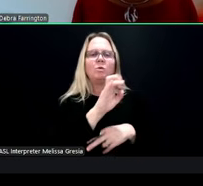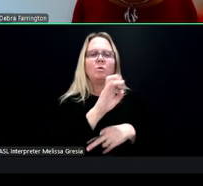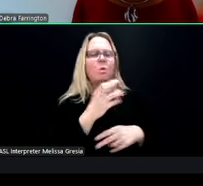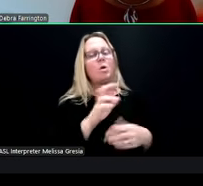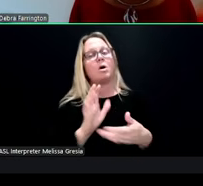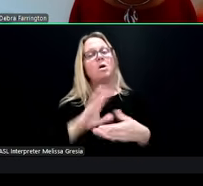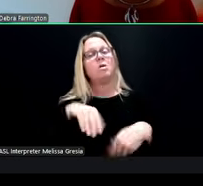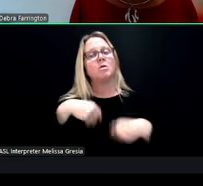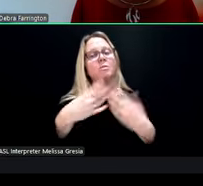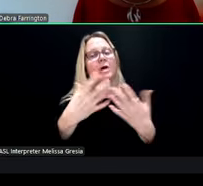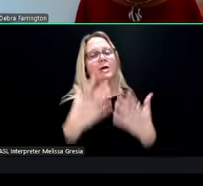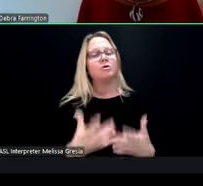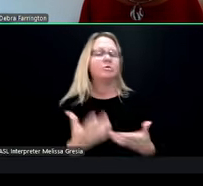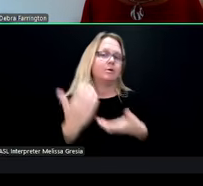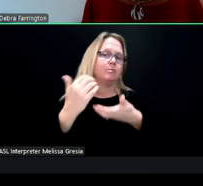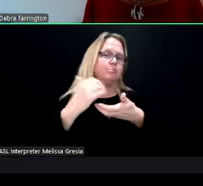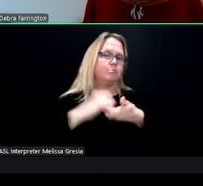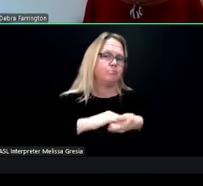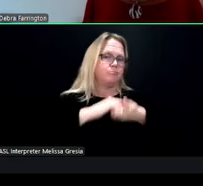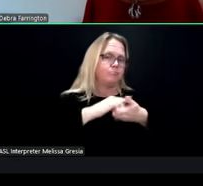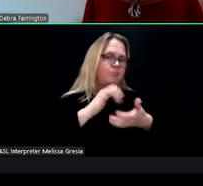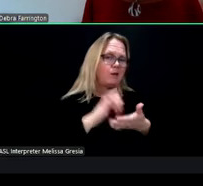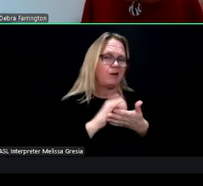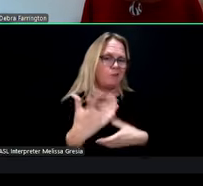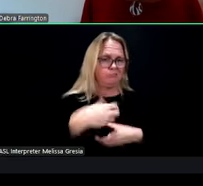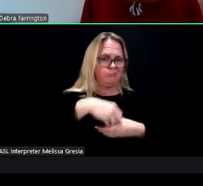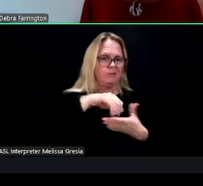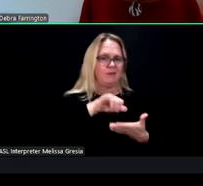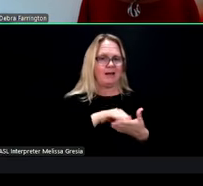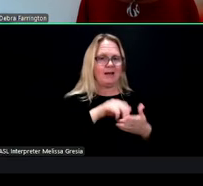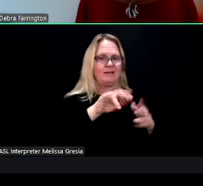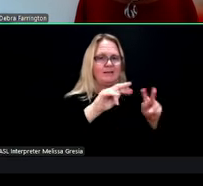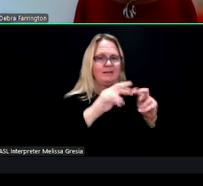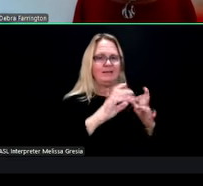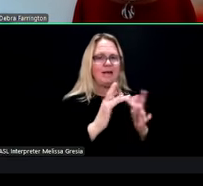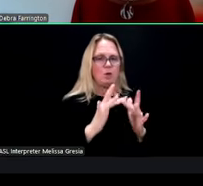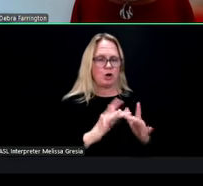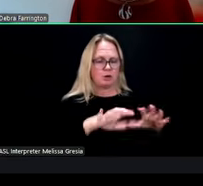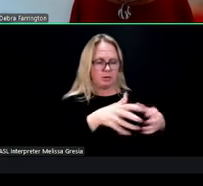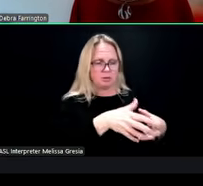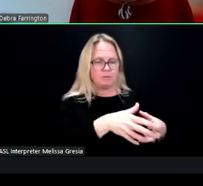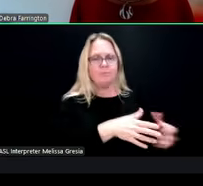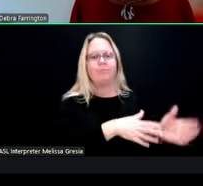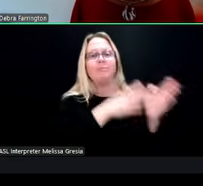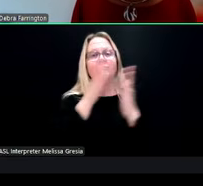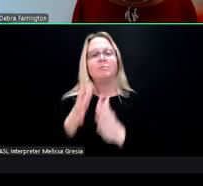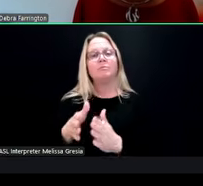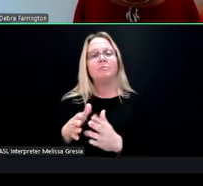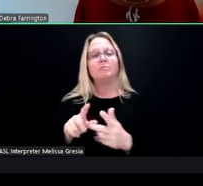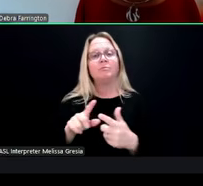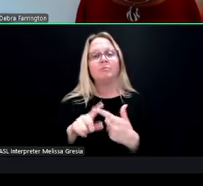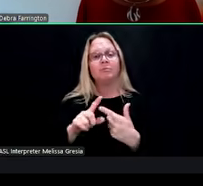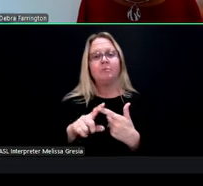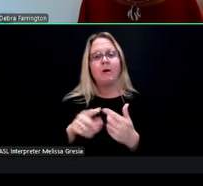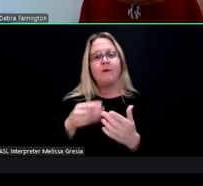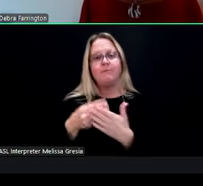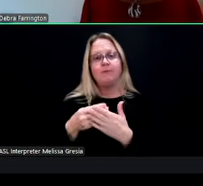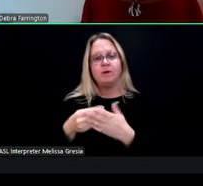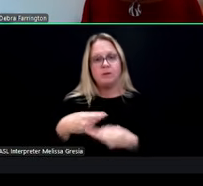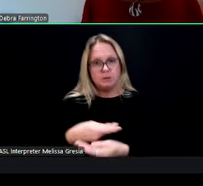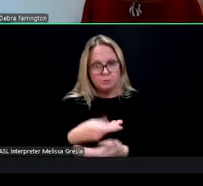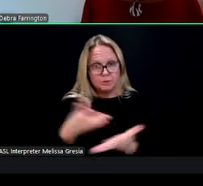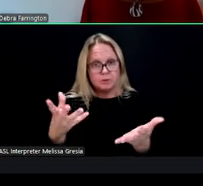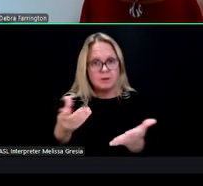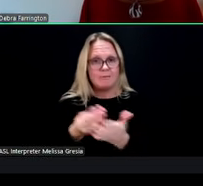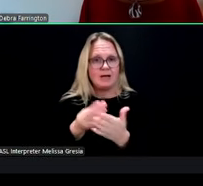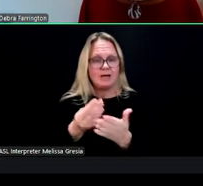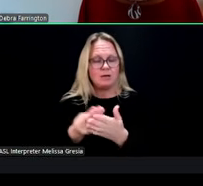are part of the network. The second column funds distribution and financial oversight is focused on